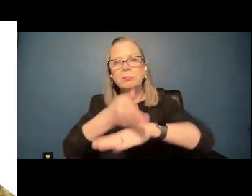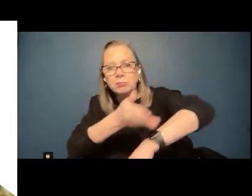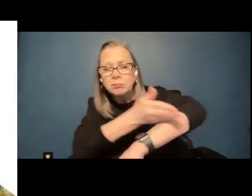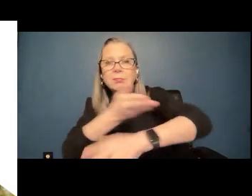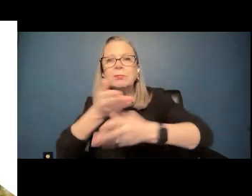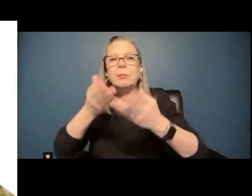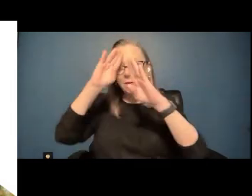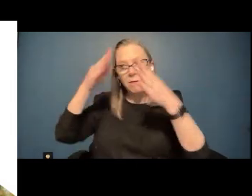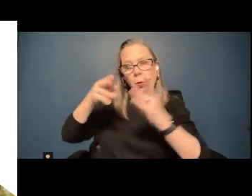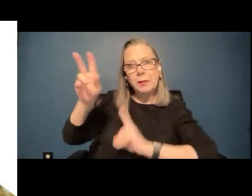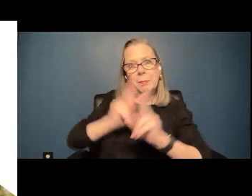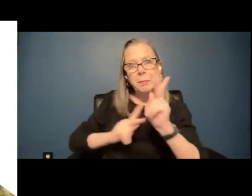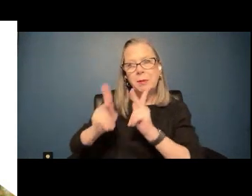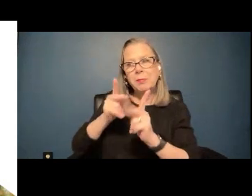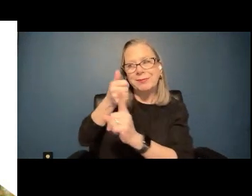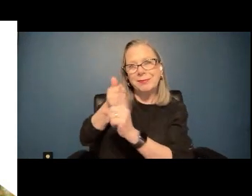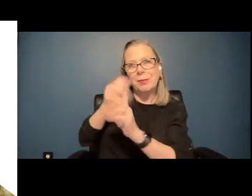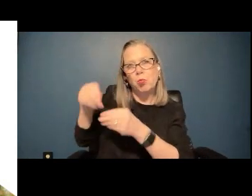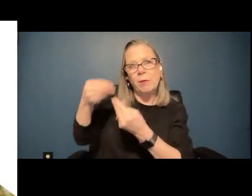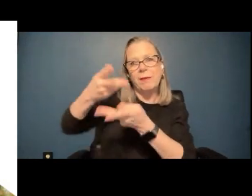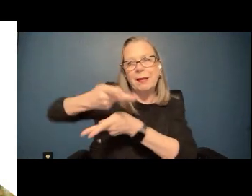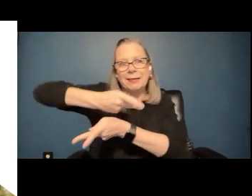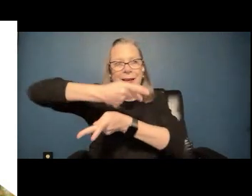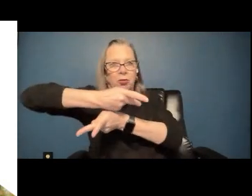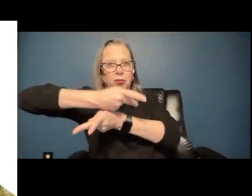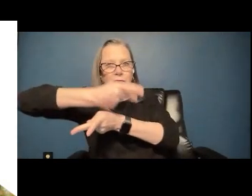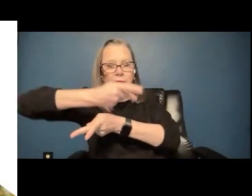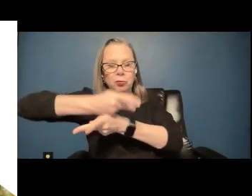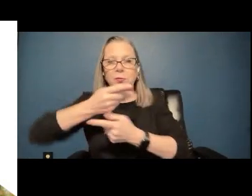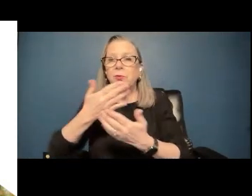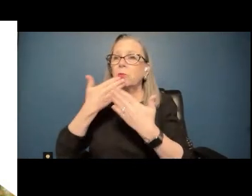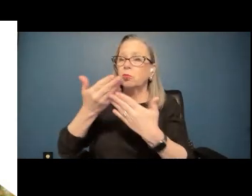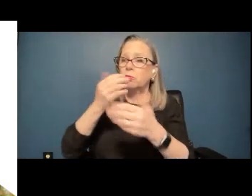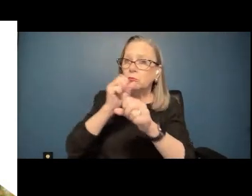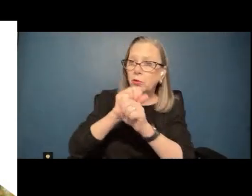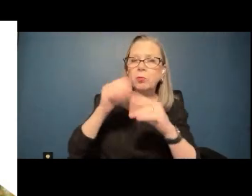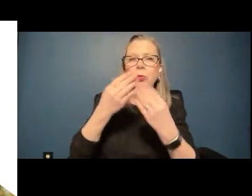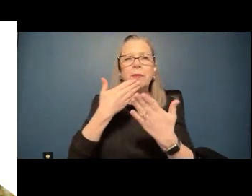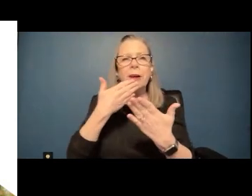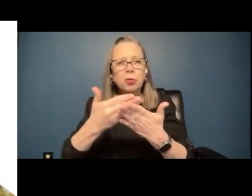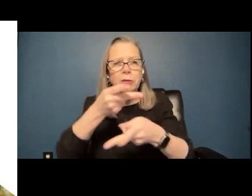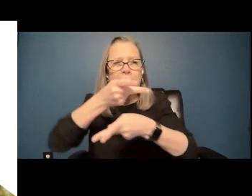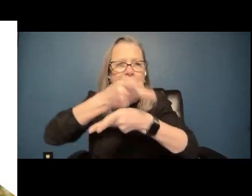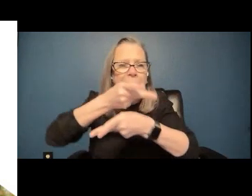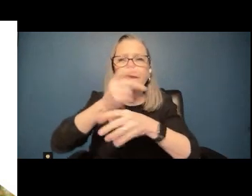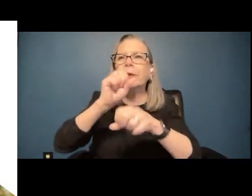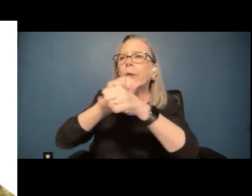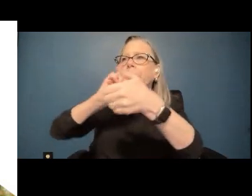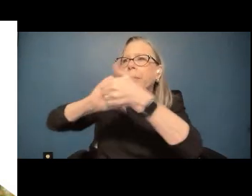We really believe that quality jobs lead to quality care, so we work with providers and policymakers to ensure the nation's 5